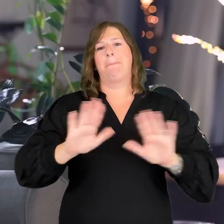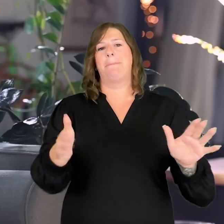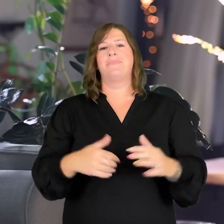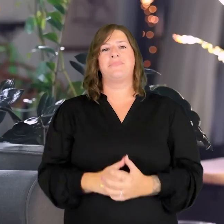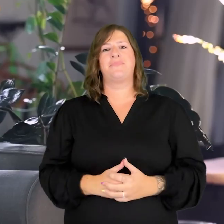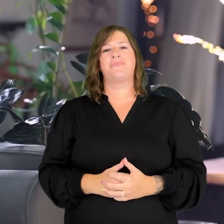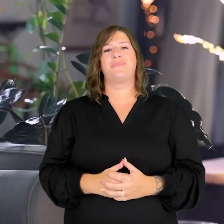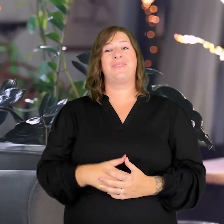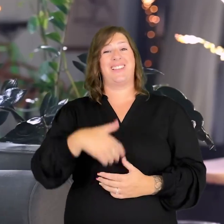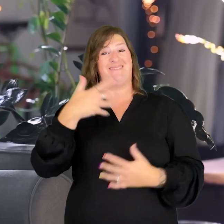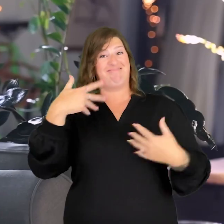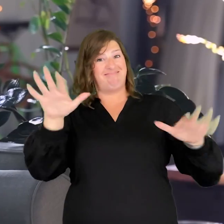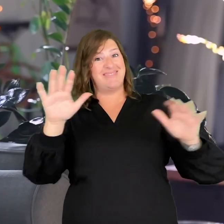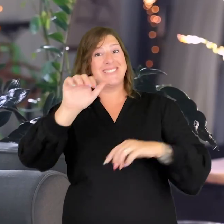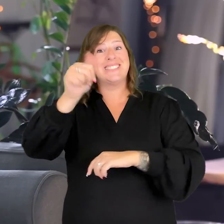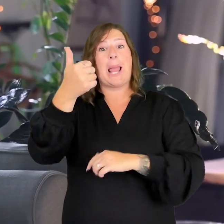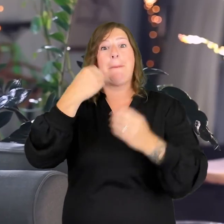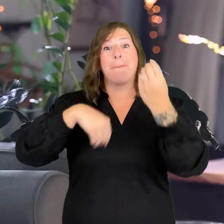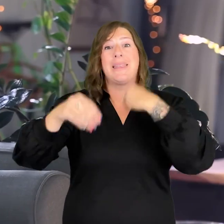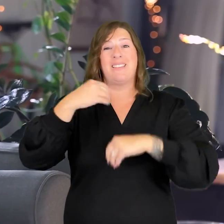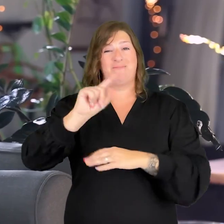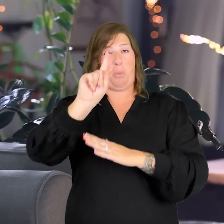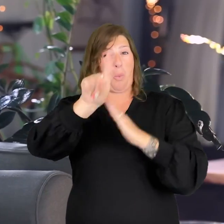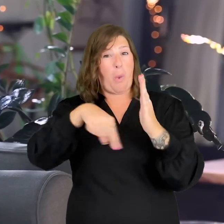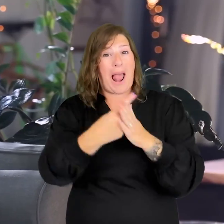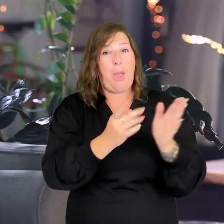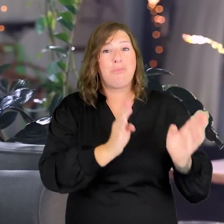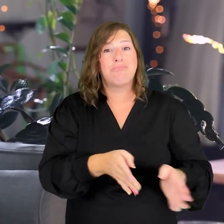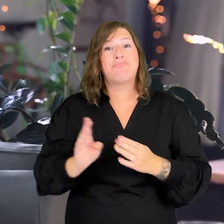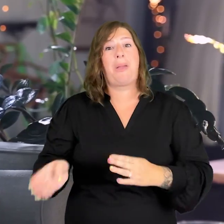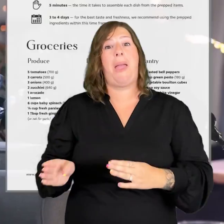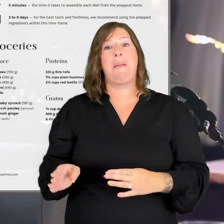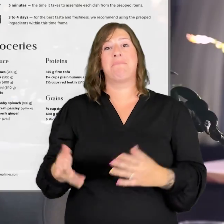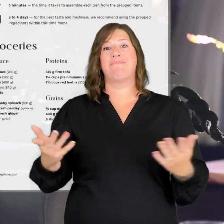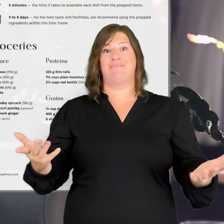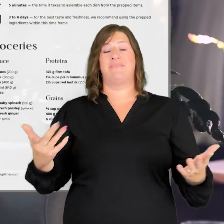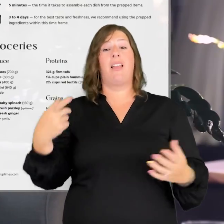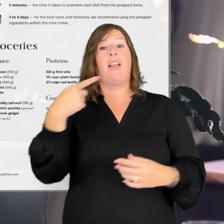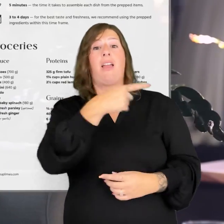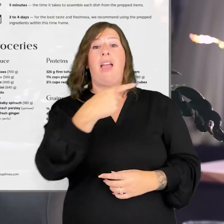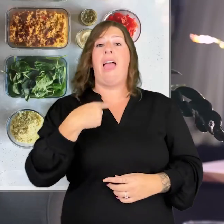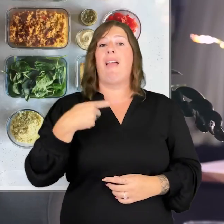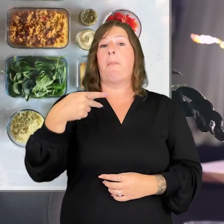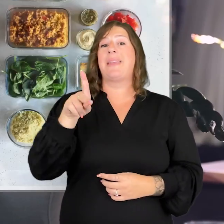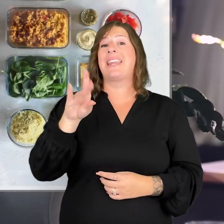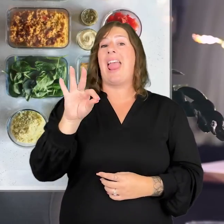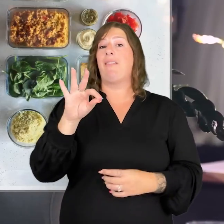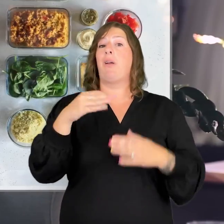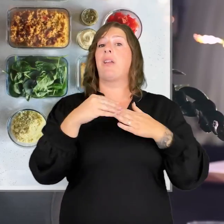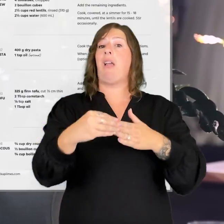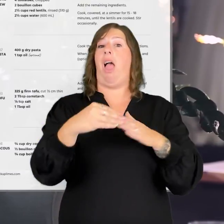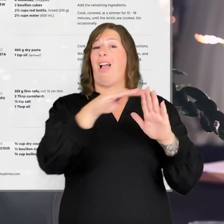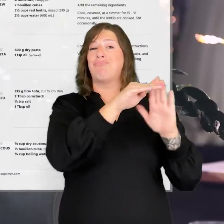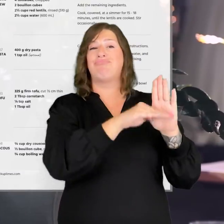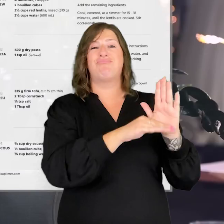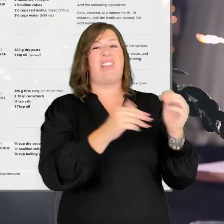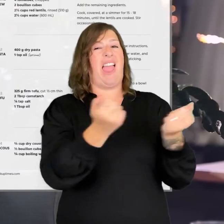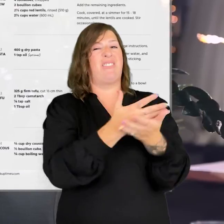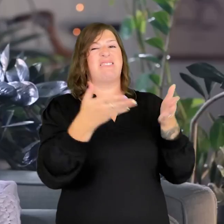Ten meals that come together from just one hour of meal prepping. Not bad. Everything you're going to need is in the PDF. The link for that is in the description box below.